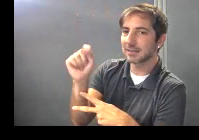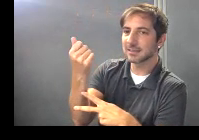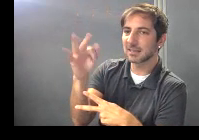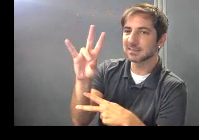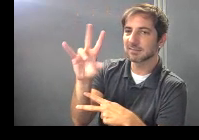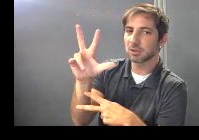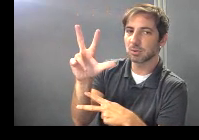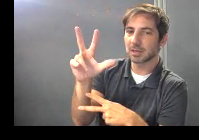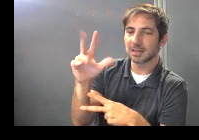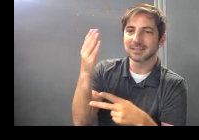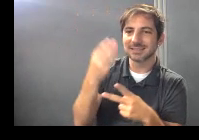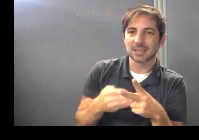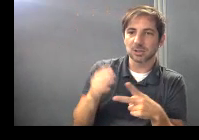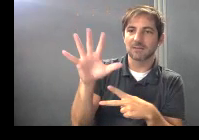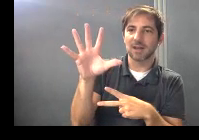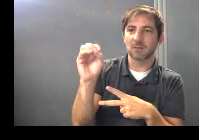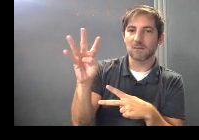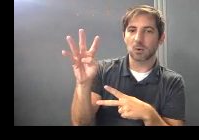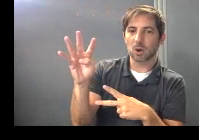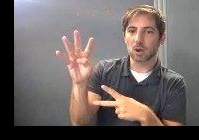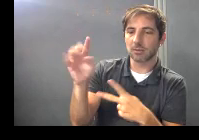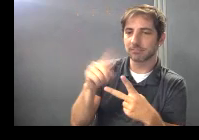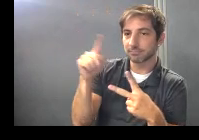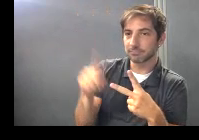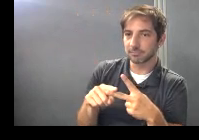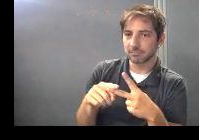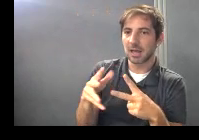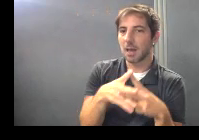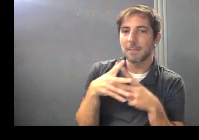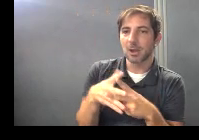SECTION 504 AND THE AMERICAN DISABILITIES ACT OF 1990.